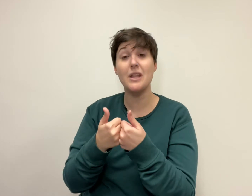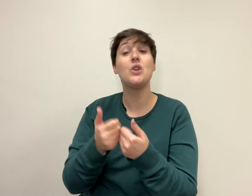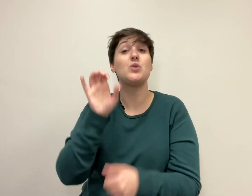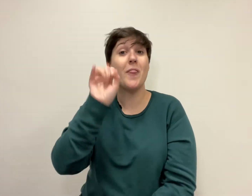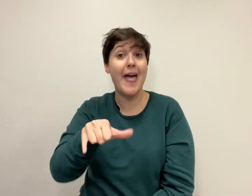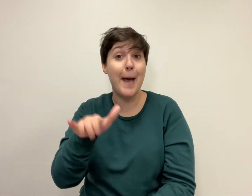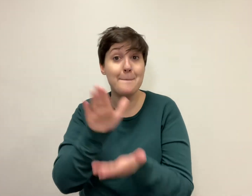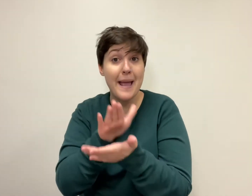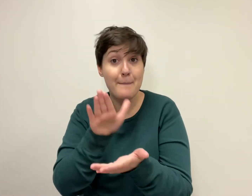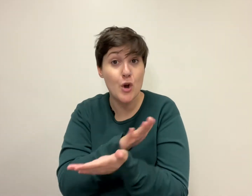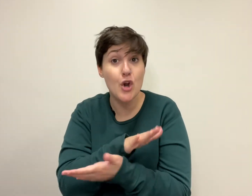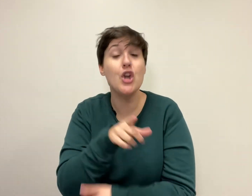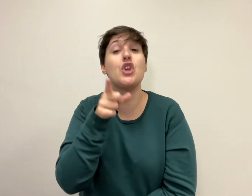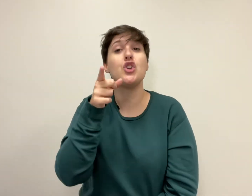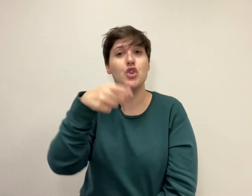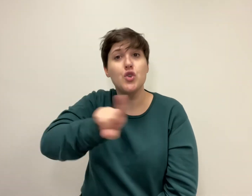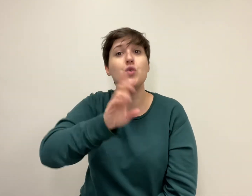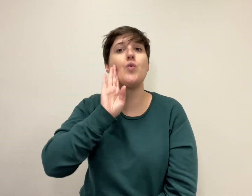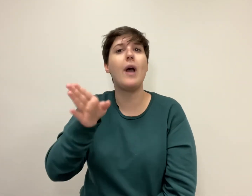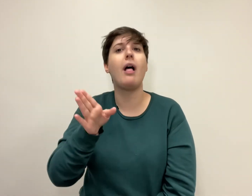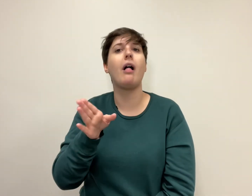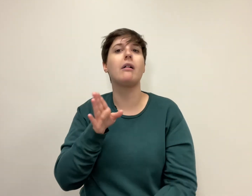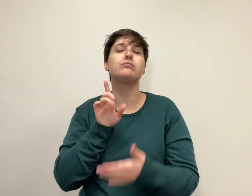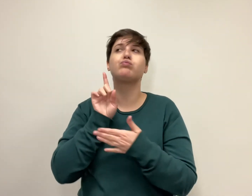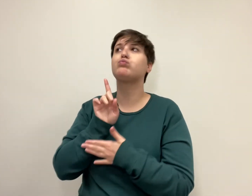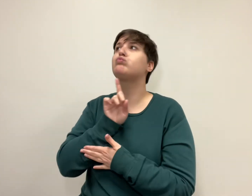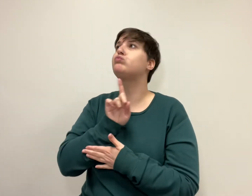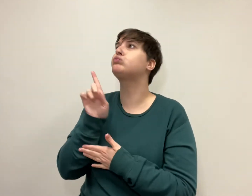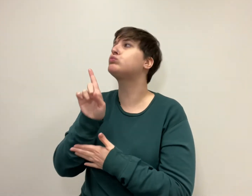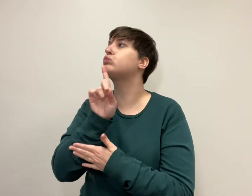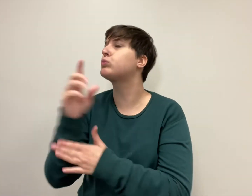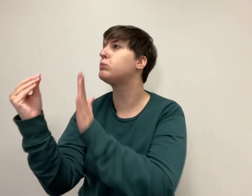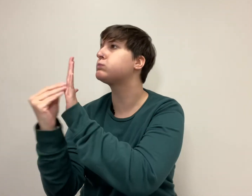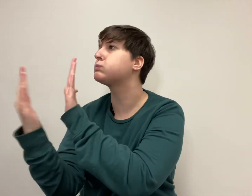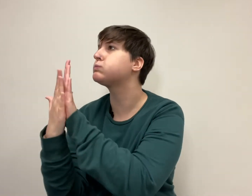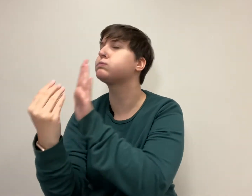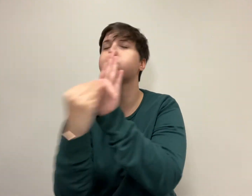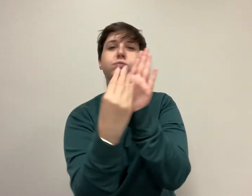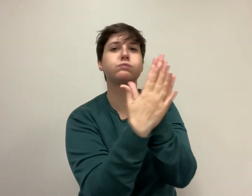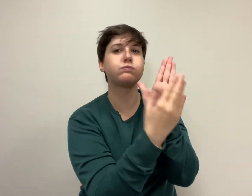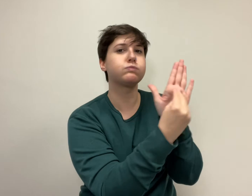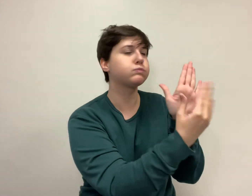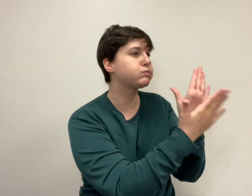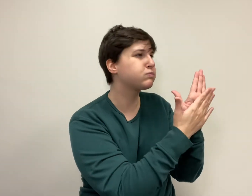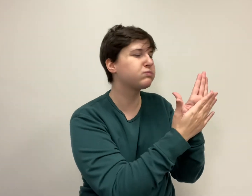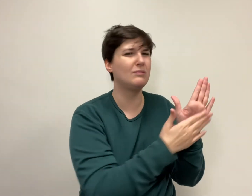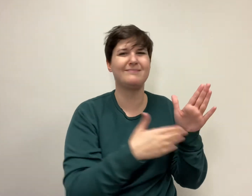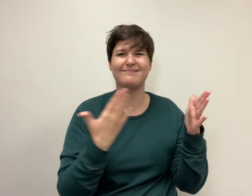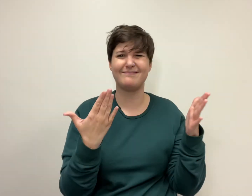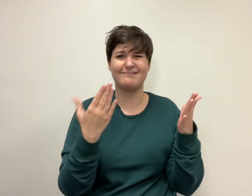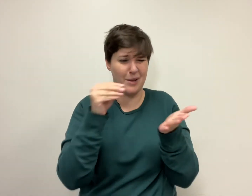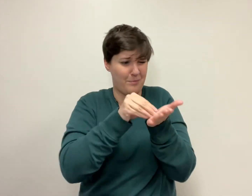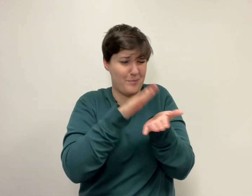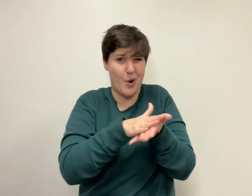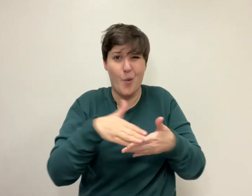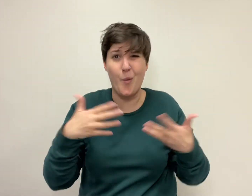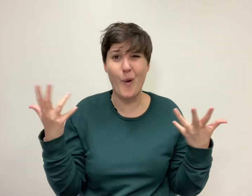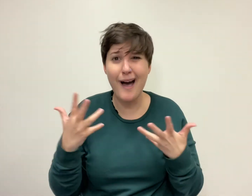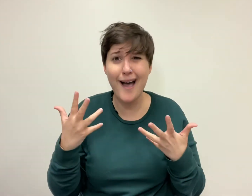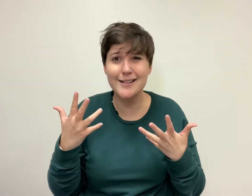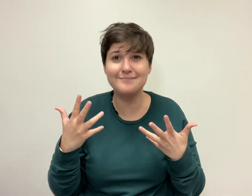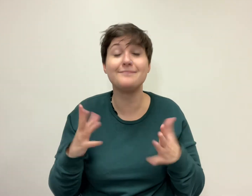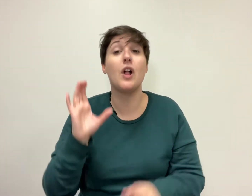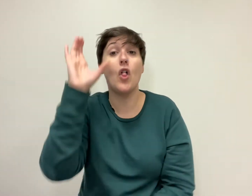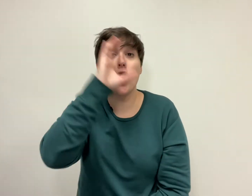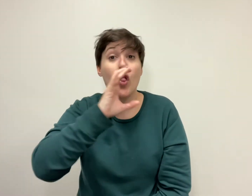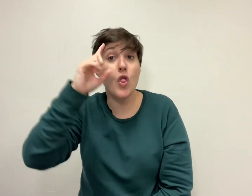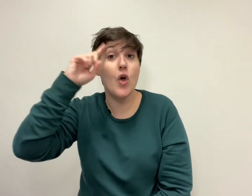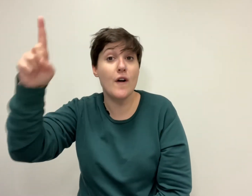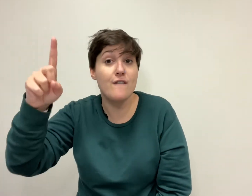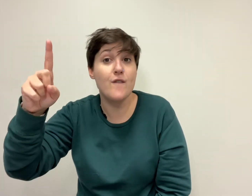of looks like Bingo. With that paper, you're going to walk around and write down names. What names?